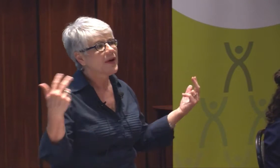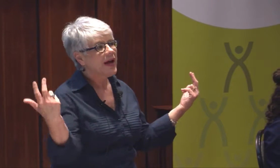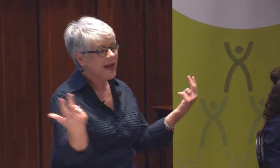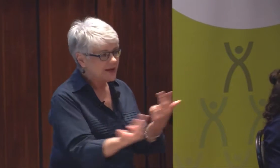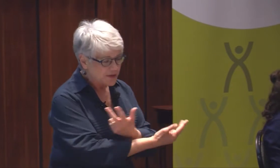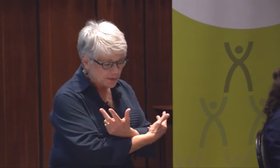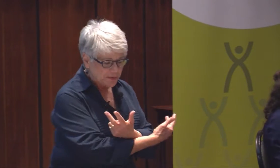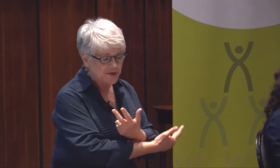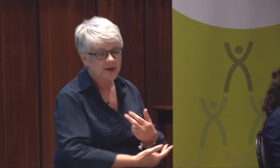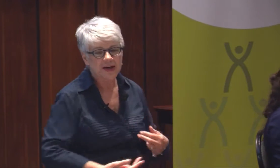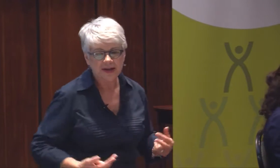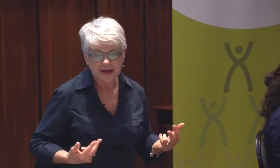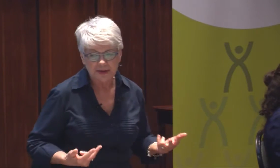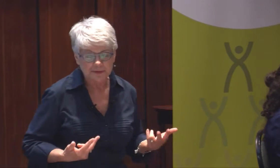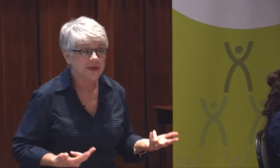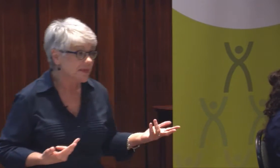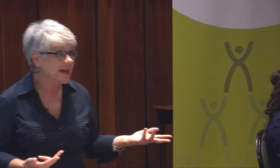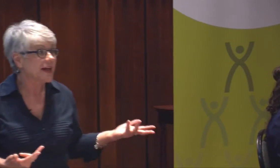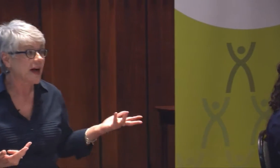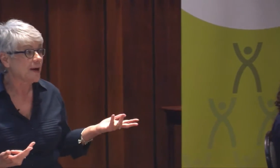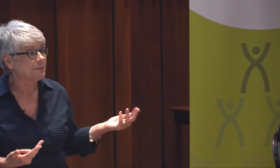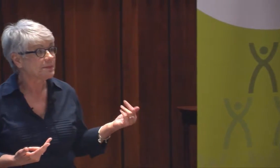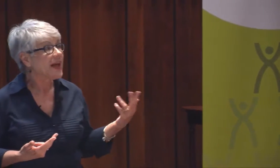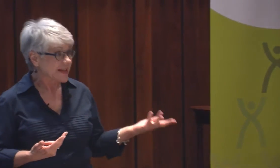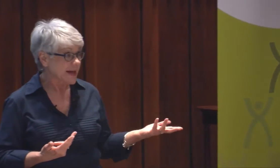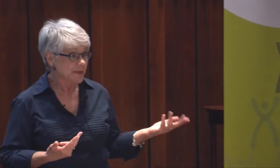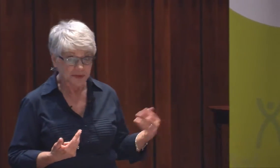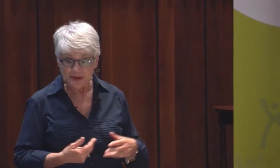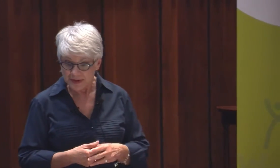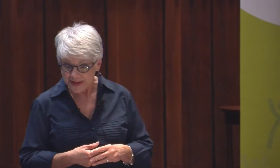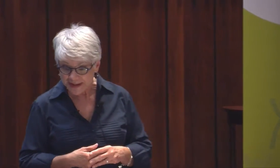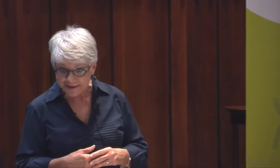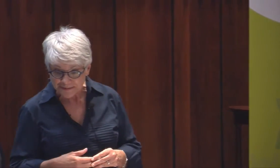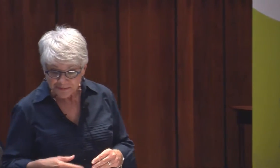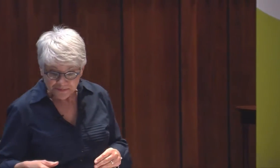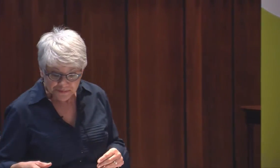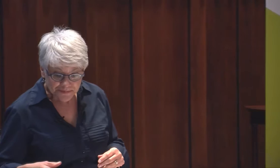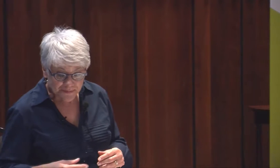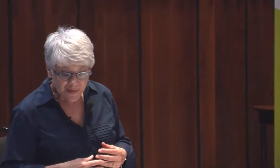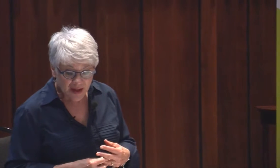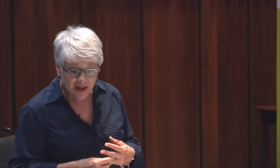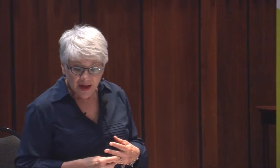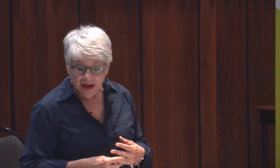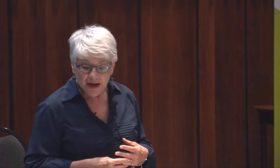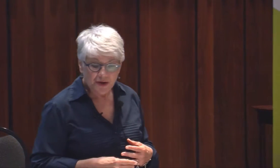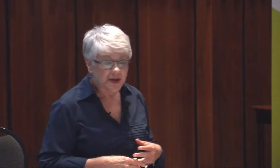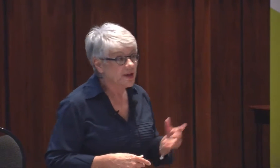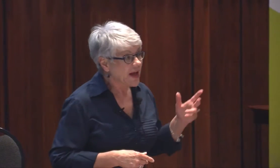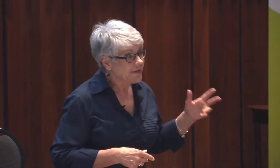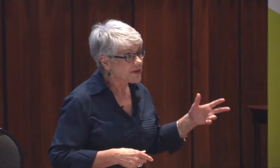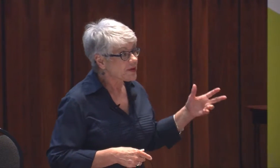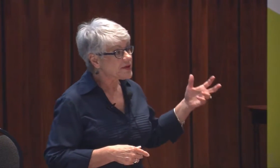and turn it into something acceptable. Okay, you're going to have to learn to